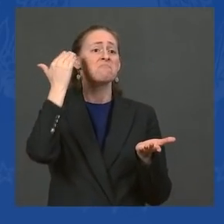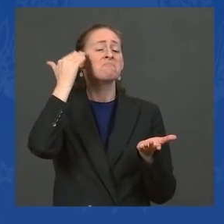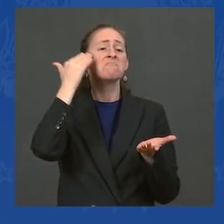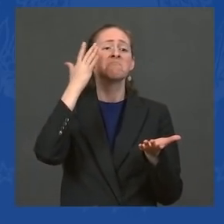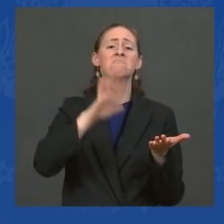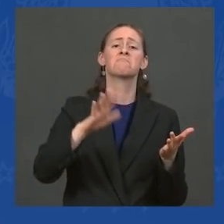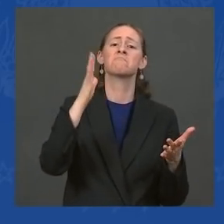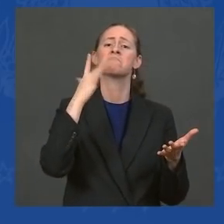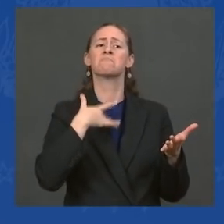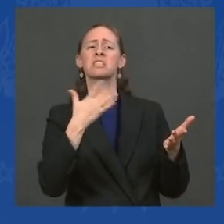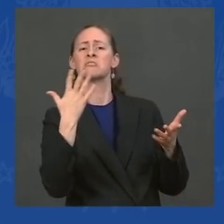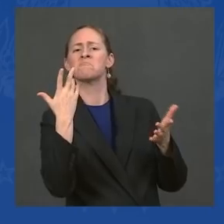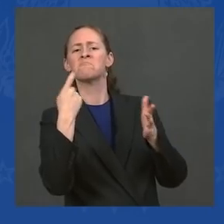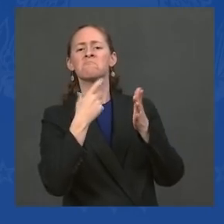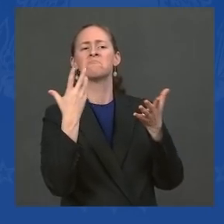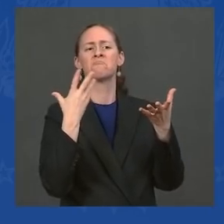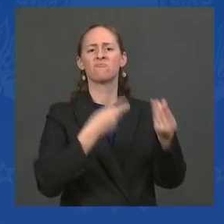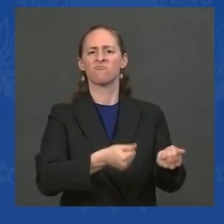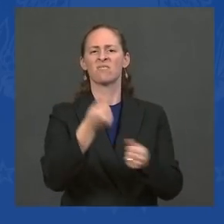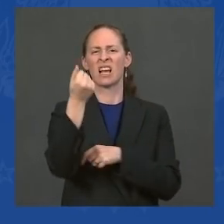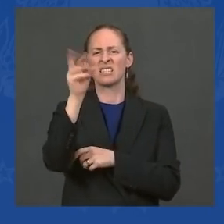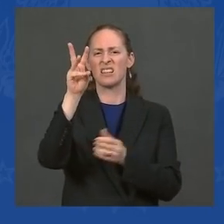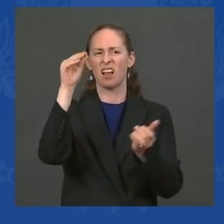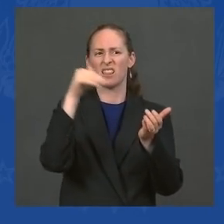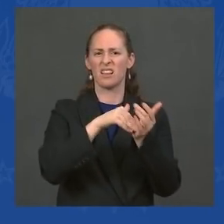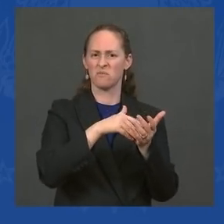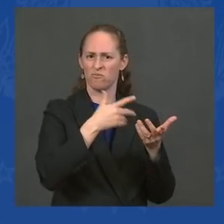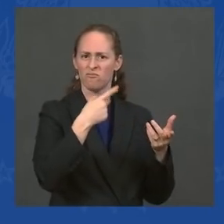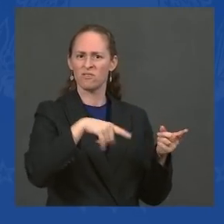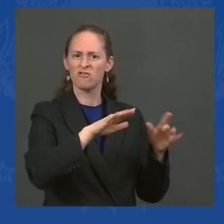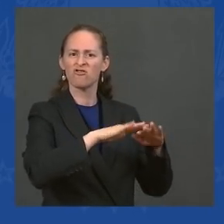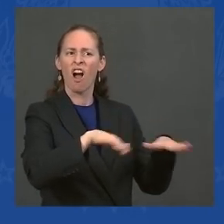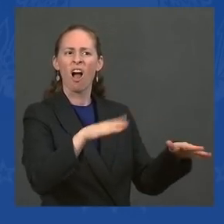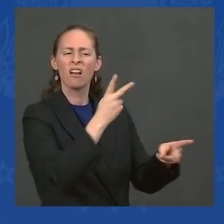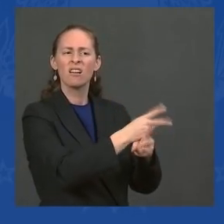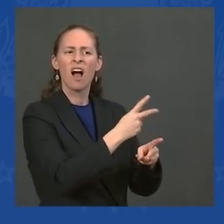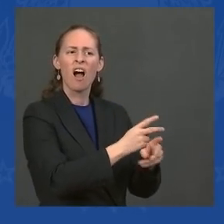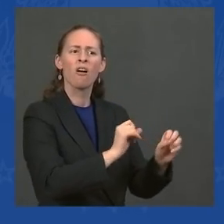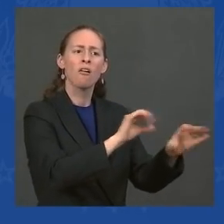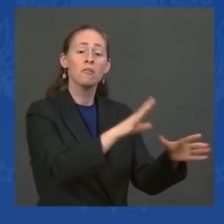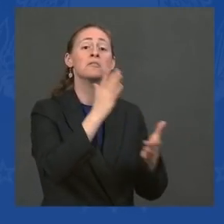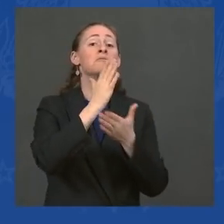That's what it is around the country -- some places more, some places a little less. A lot of money.